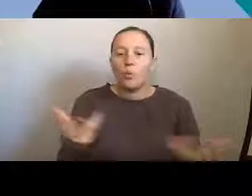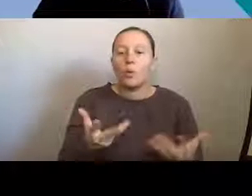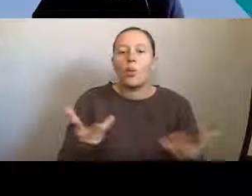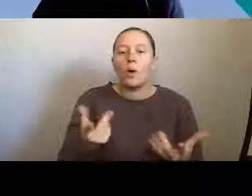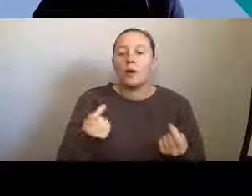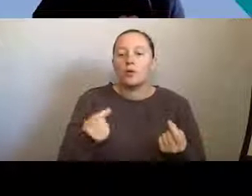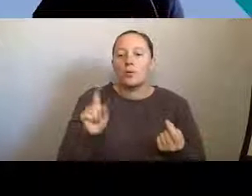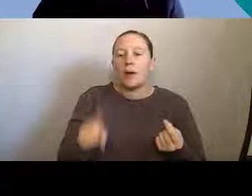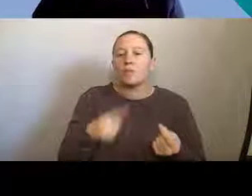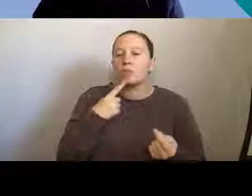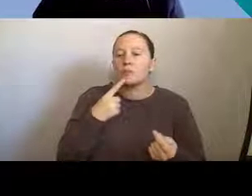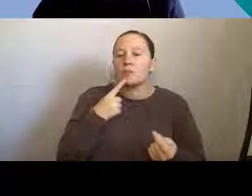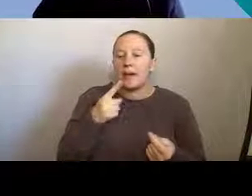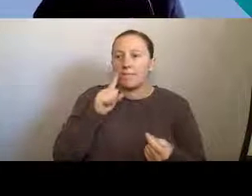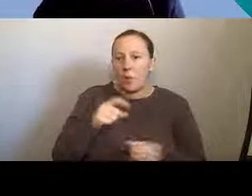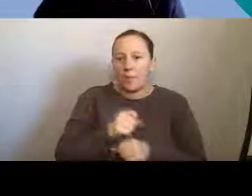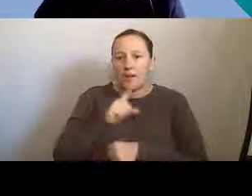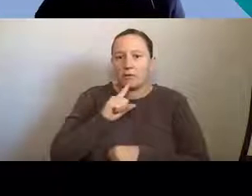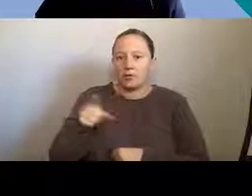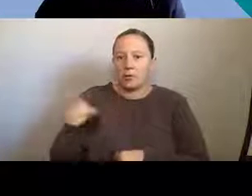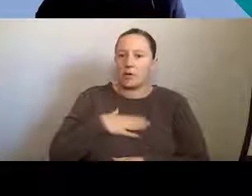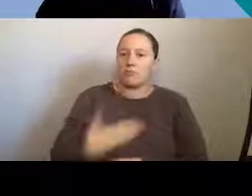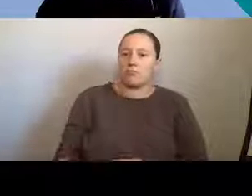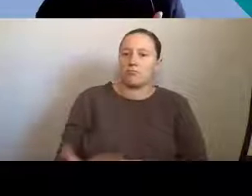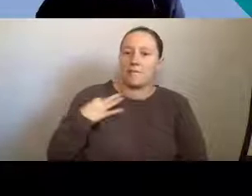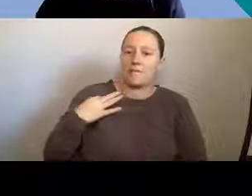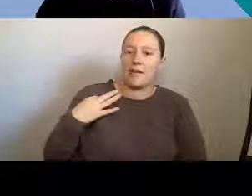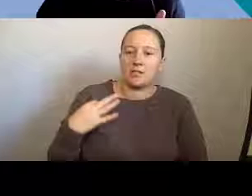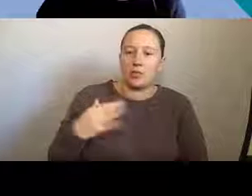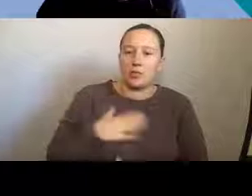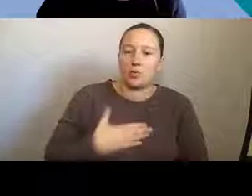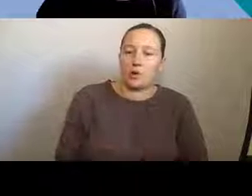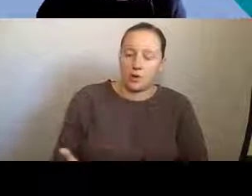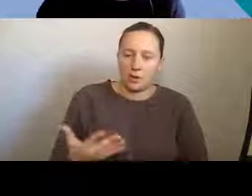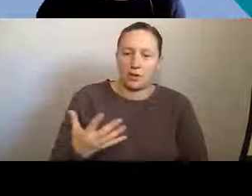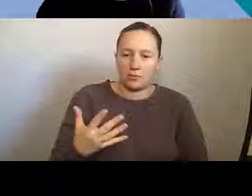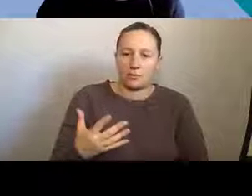Or, otherwise stated, who should seek consent to ensure that it is given voluntarily?